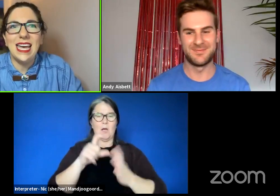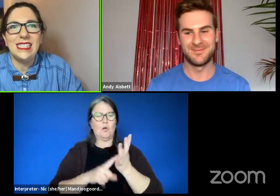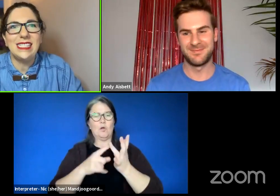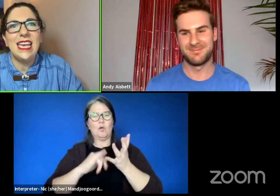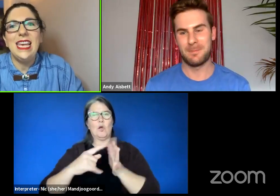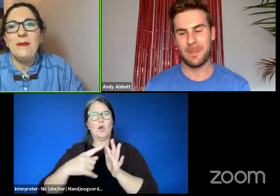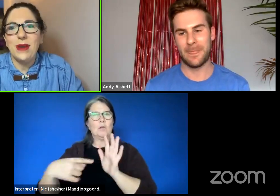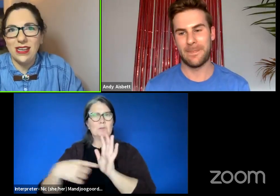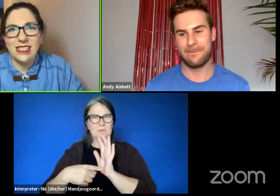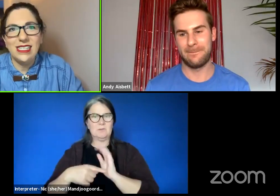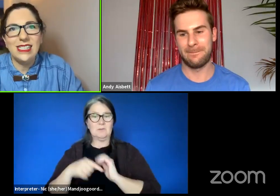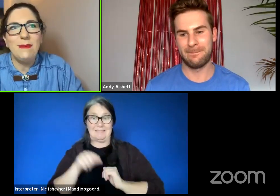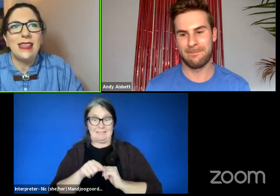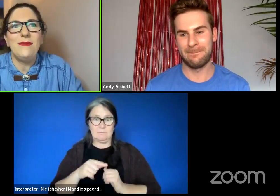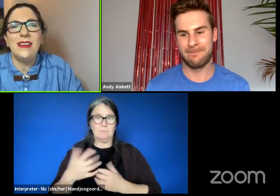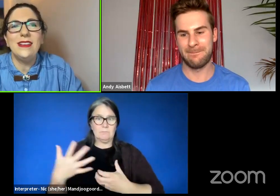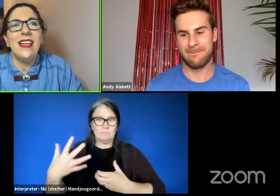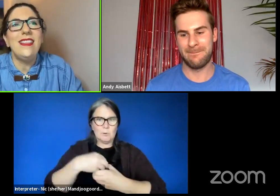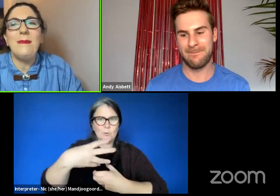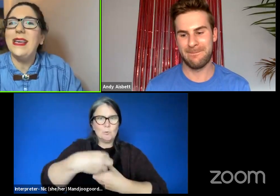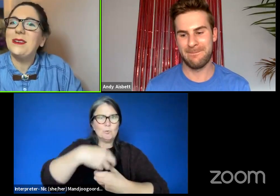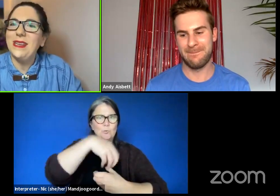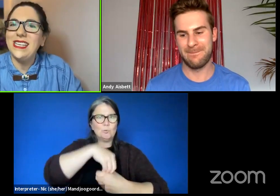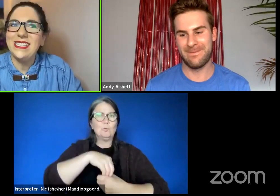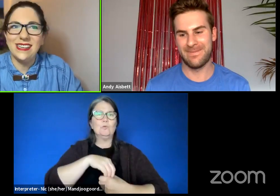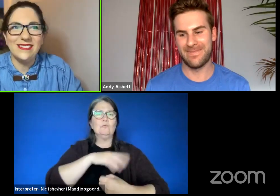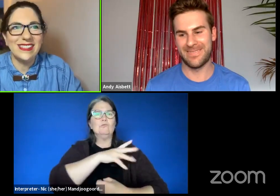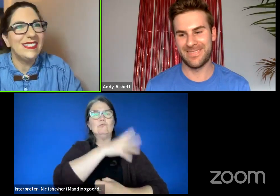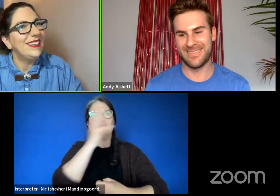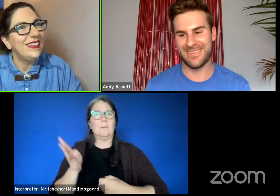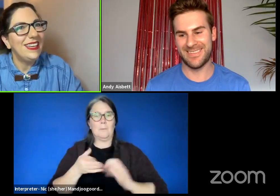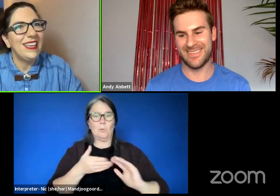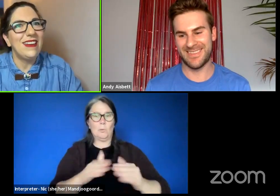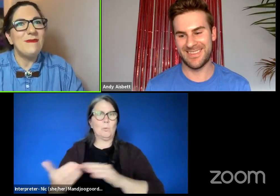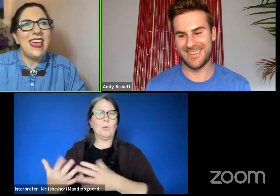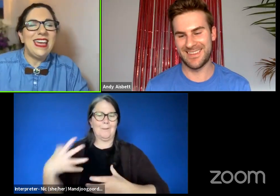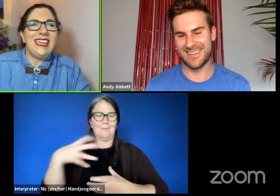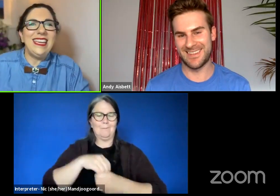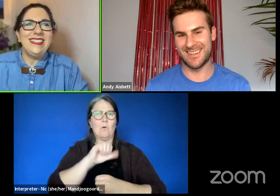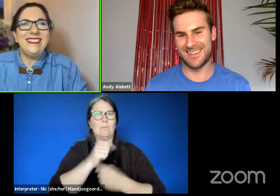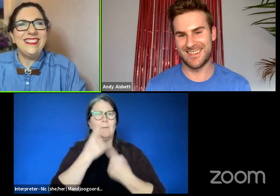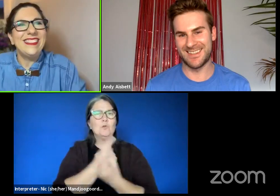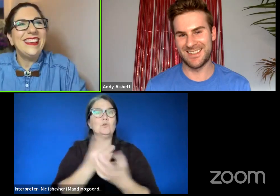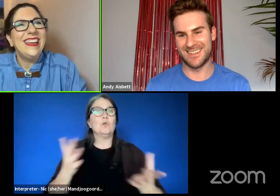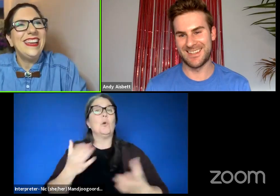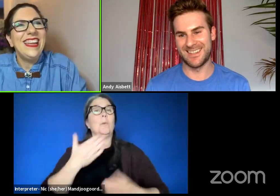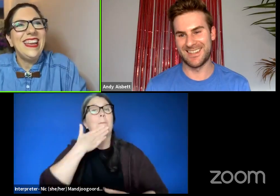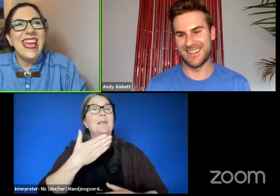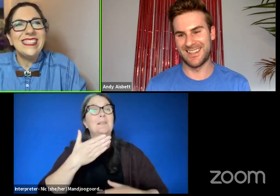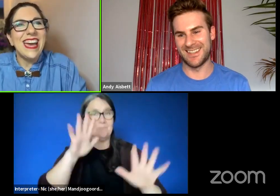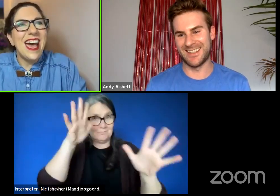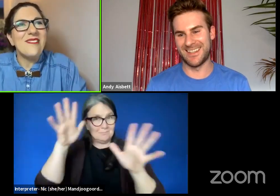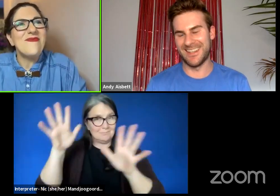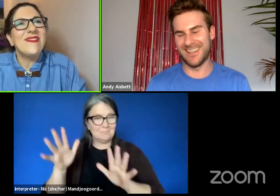aims to a queer theatre Company that aims to include LGBT Q plus hours aims to include LGBT Q plus artists in production. that make them feel their best queer cells.